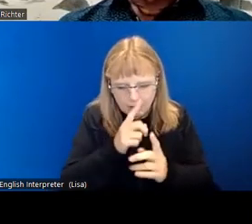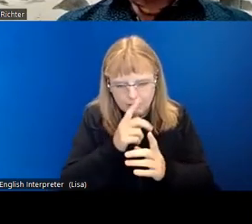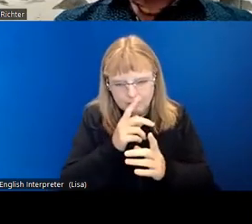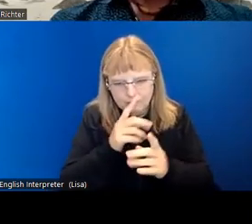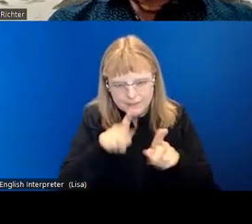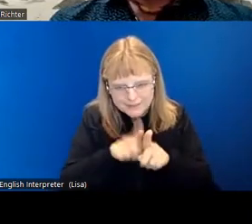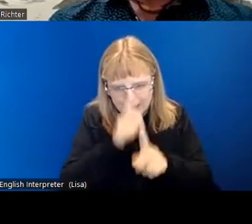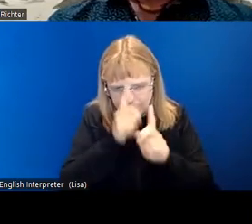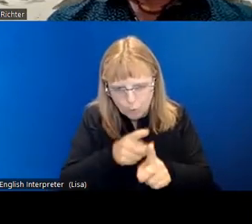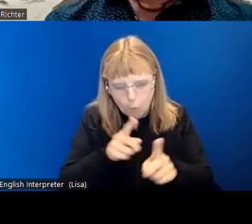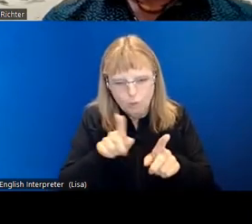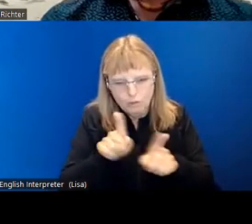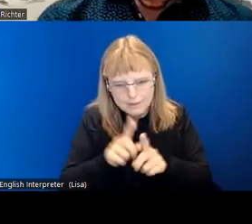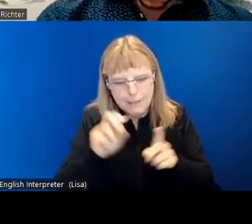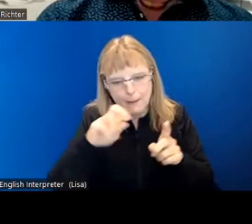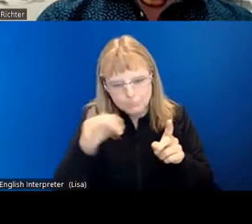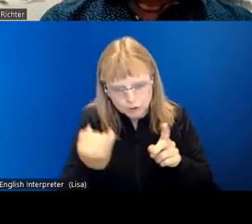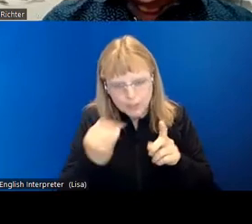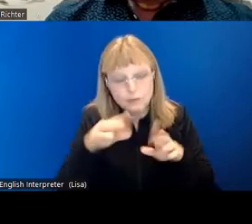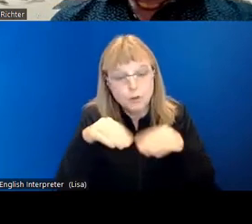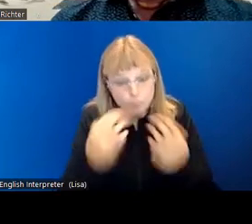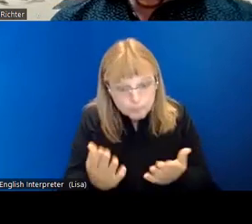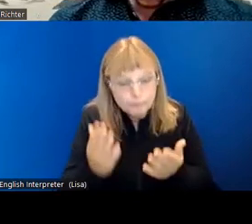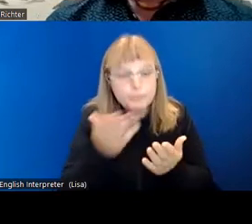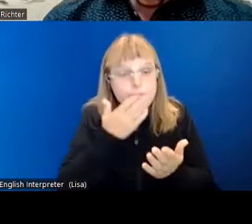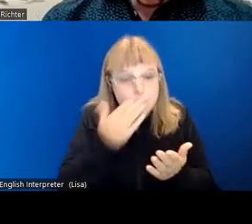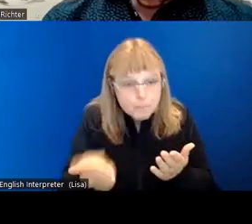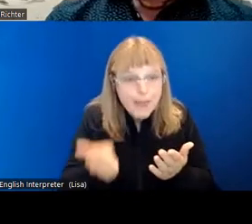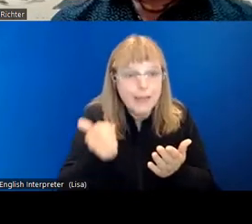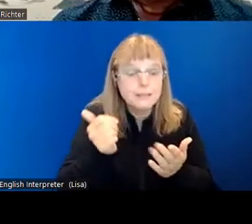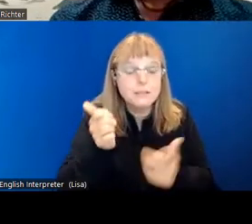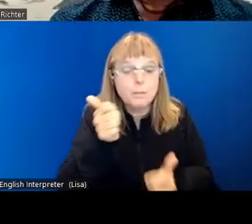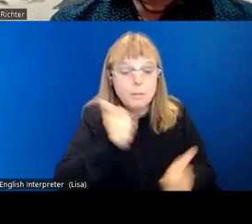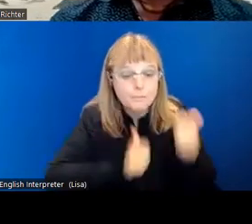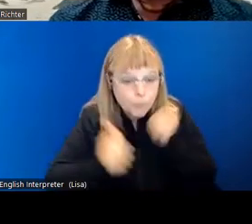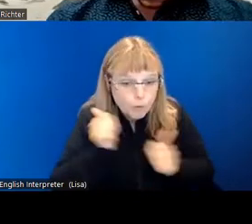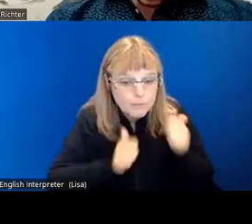to present the best performances that we can as presenters and as artists.